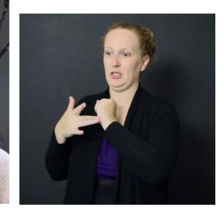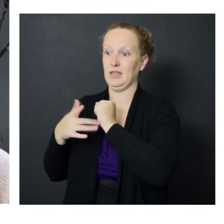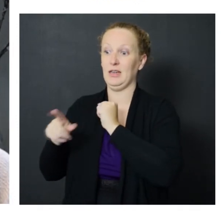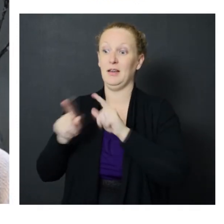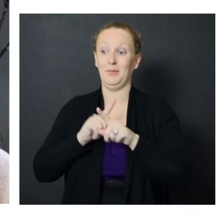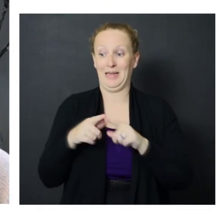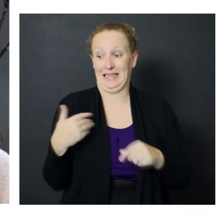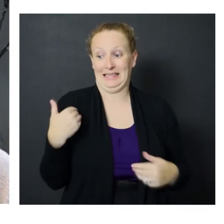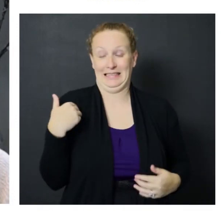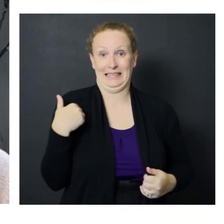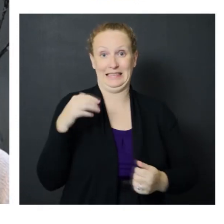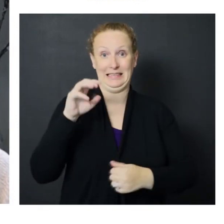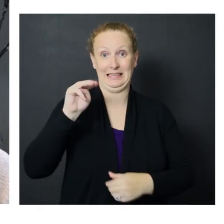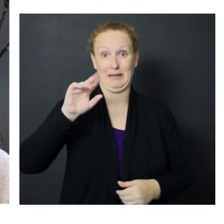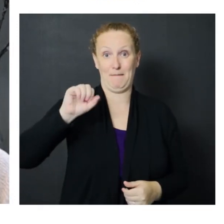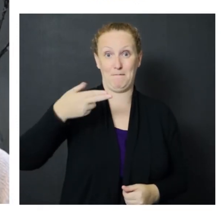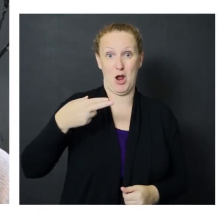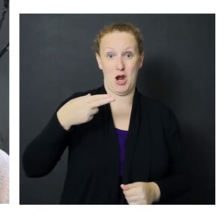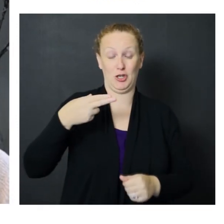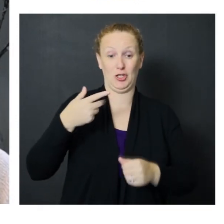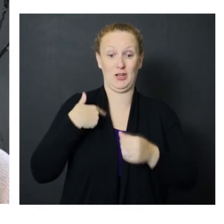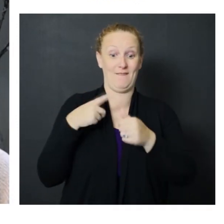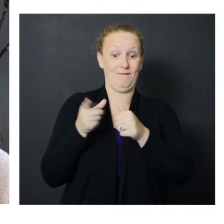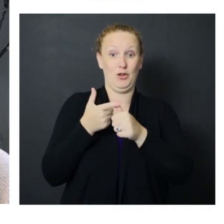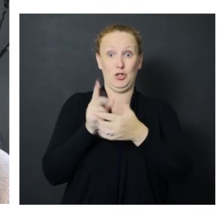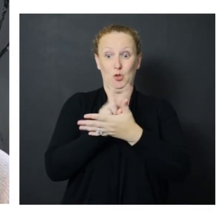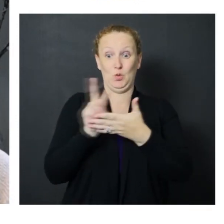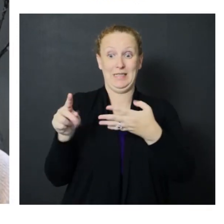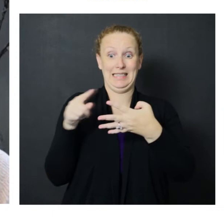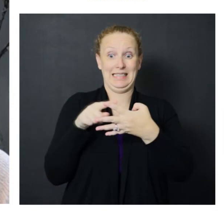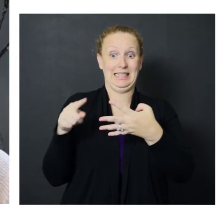we understand that this is the only way to do things.